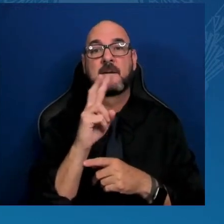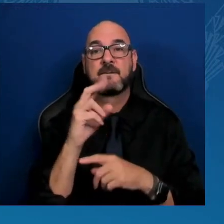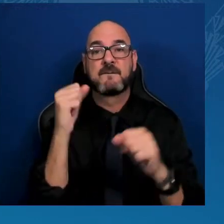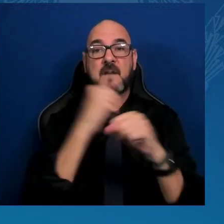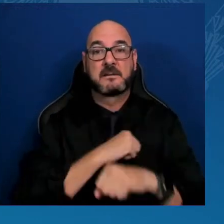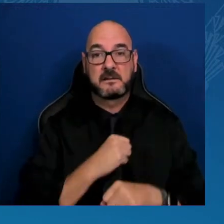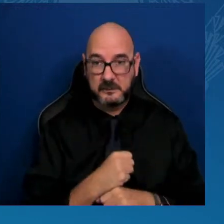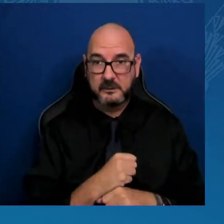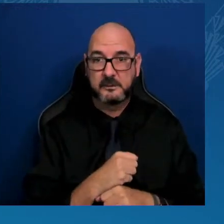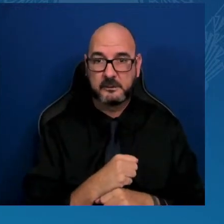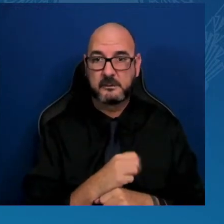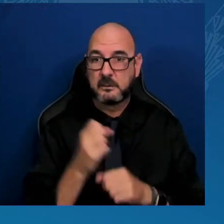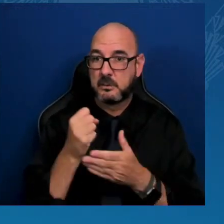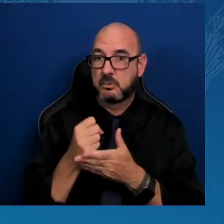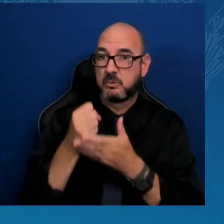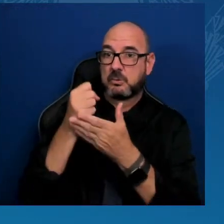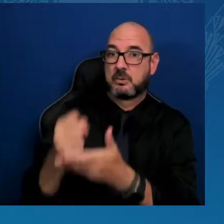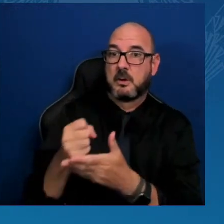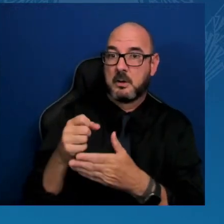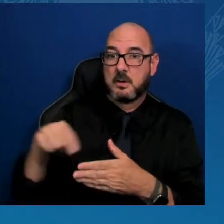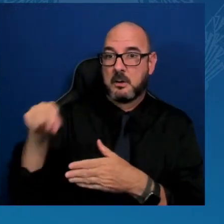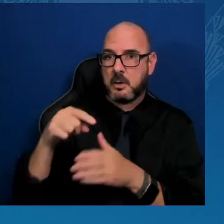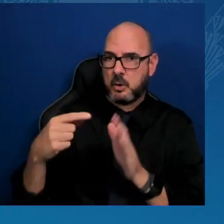so they can make their voices heard.